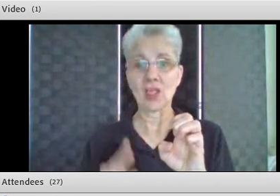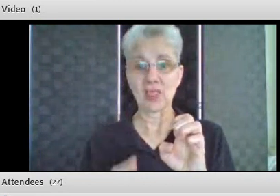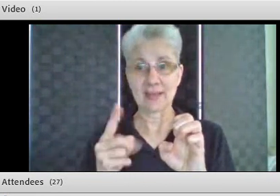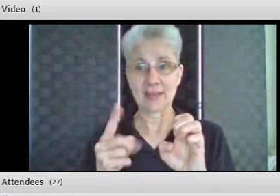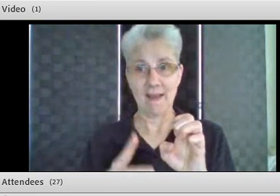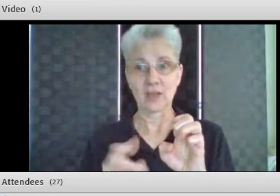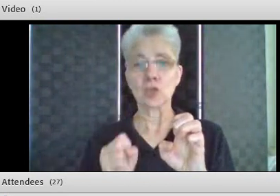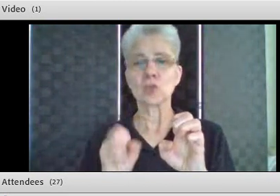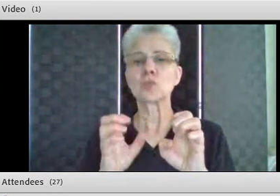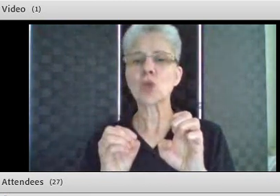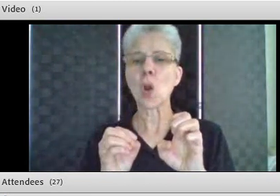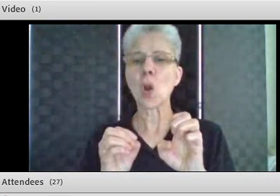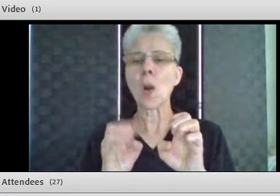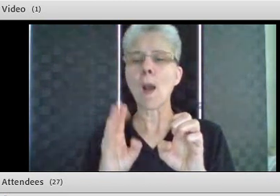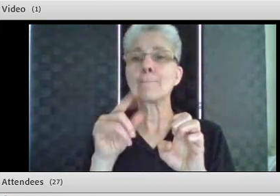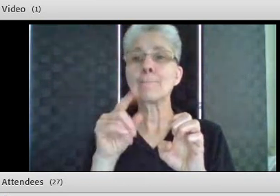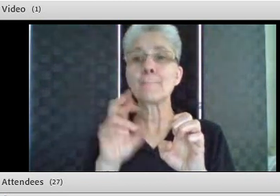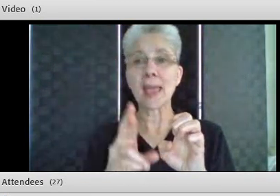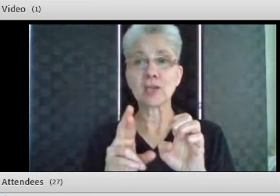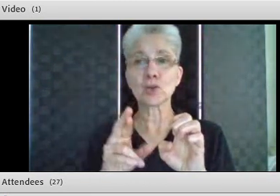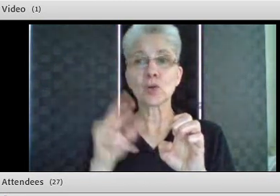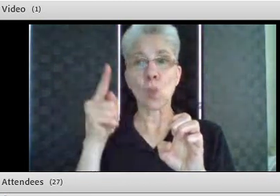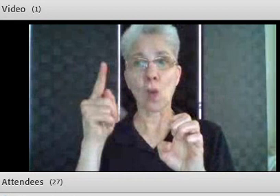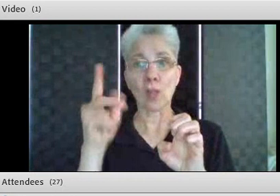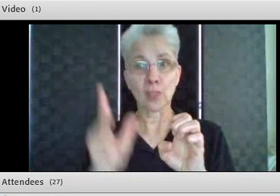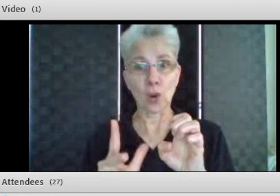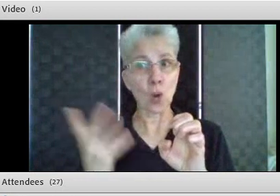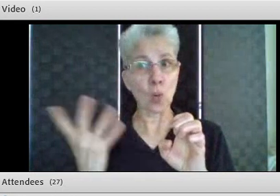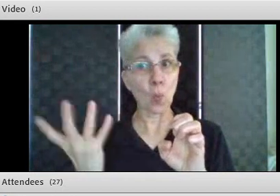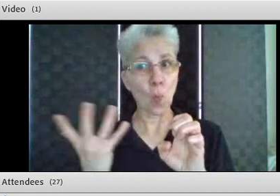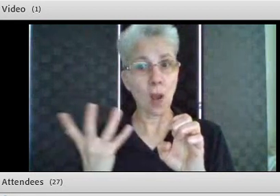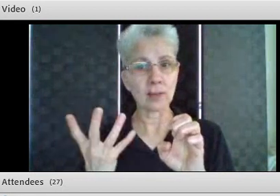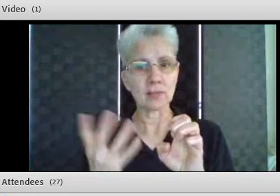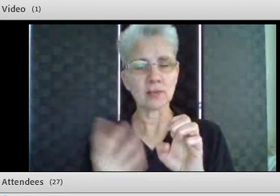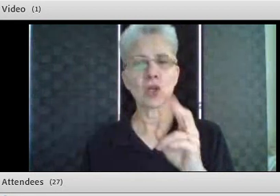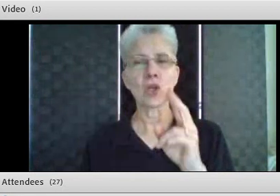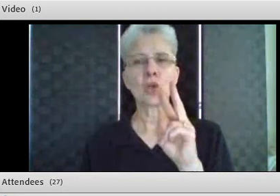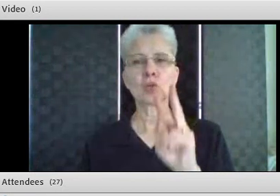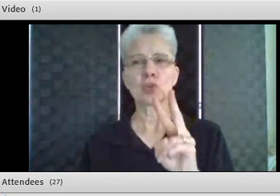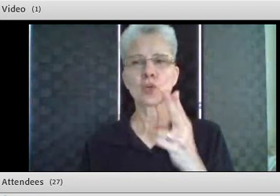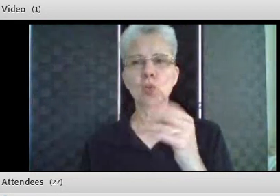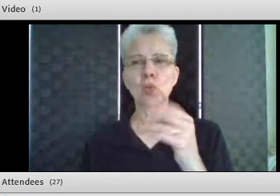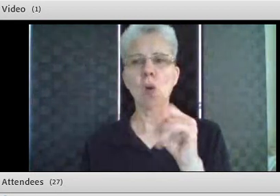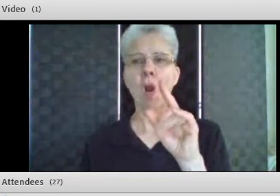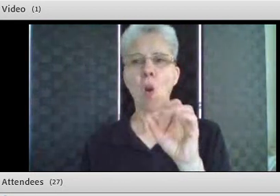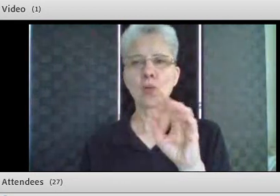so from a D to an E, it's a whole step because you got this guy in between here,